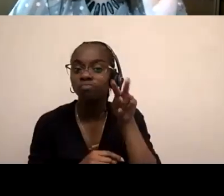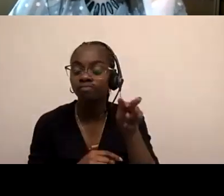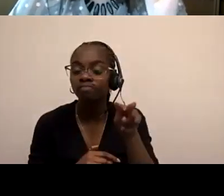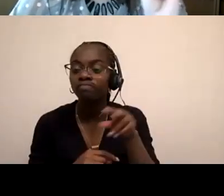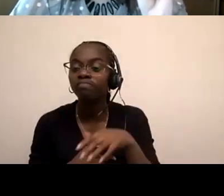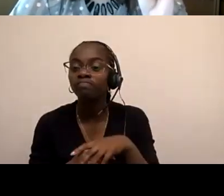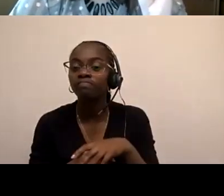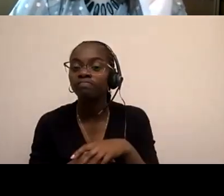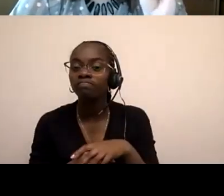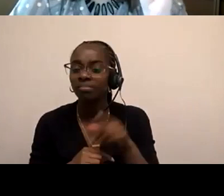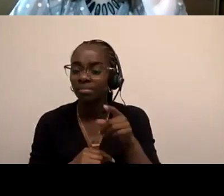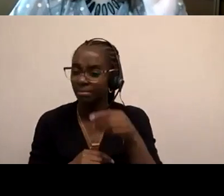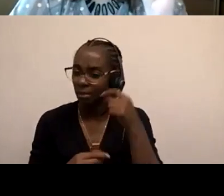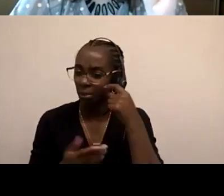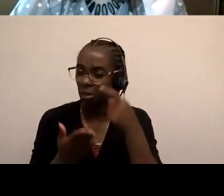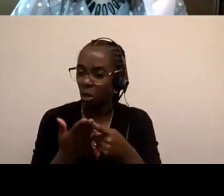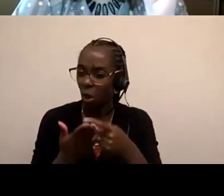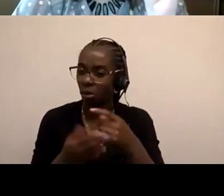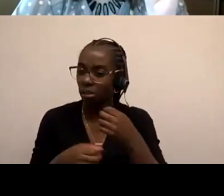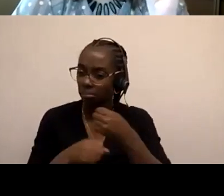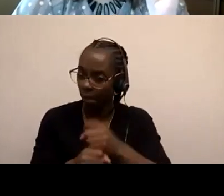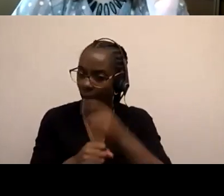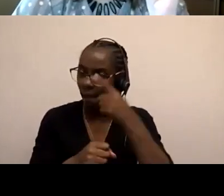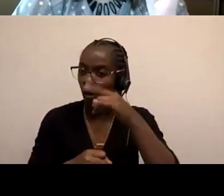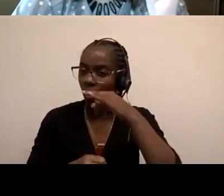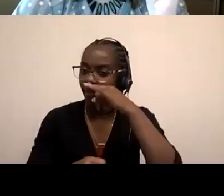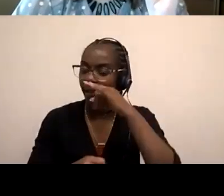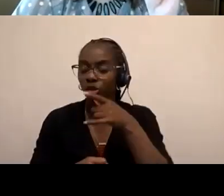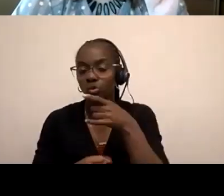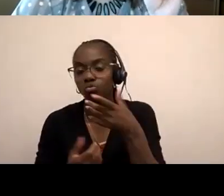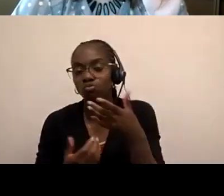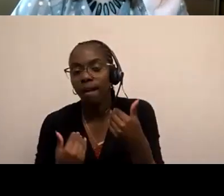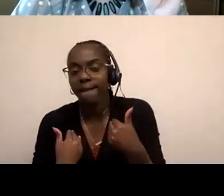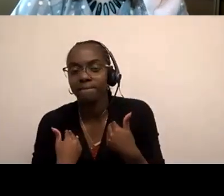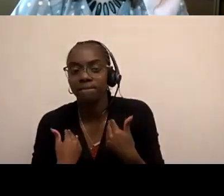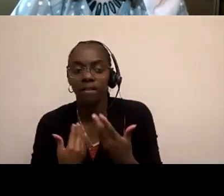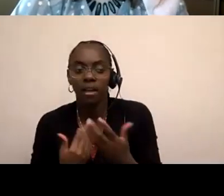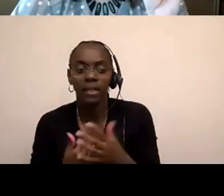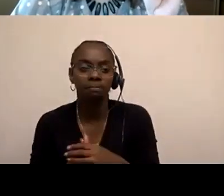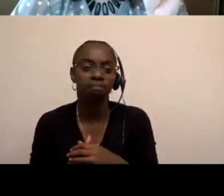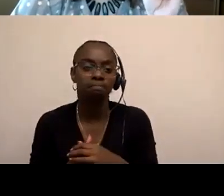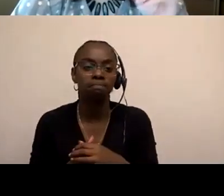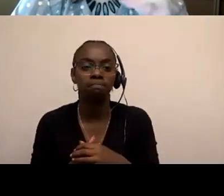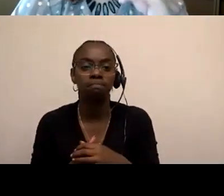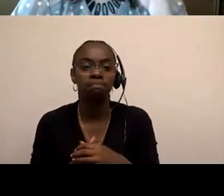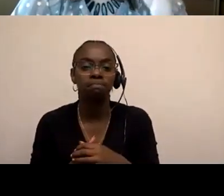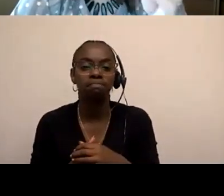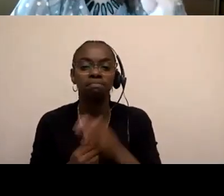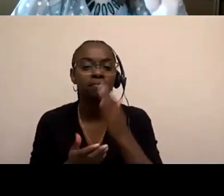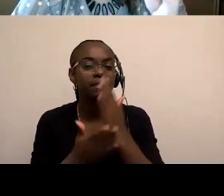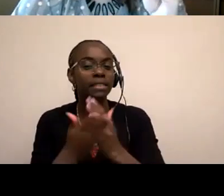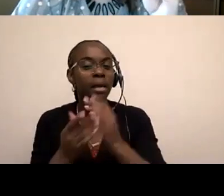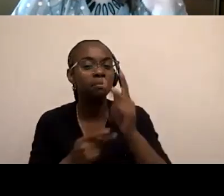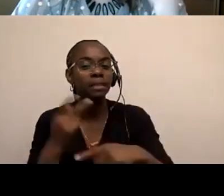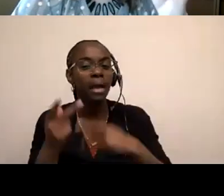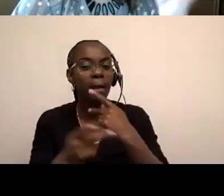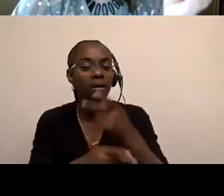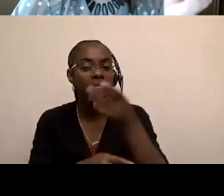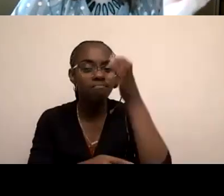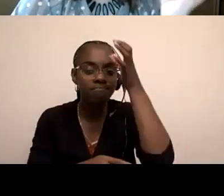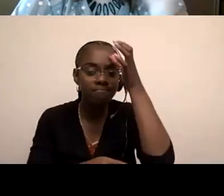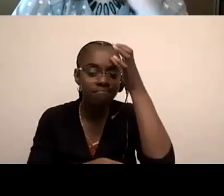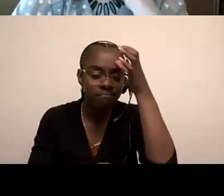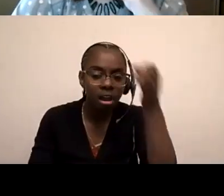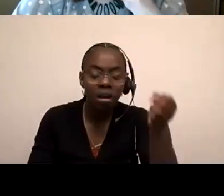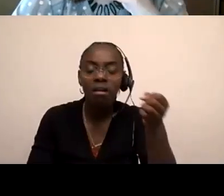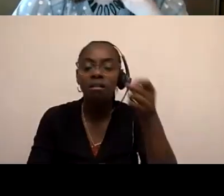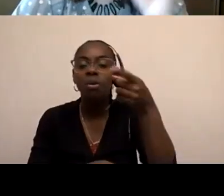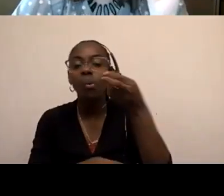BEEN MADE FOR KIDS WHO HAVE SOME KIND OF COGNITIVE IMPAIRMENT OR AUTISM. HOWEVER I THINK